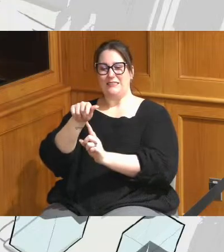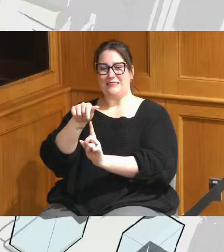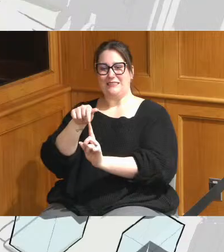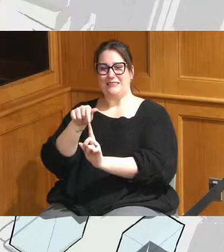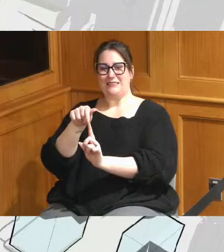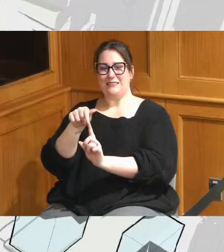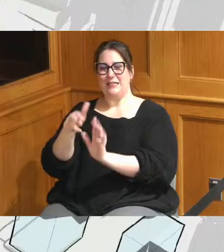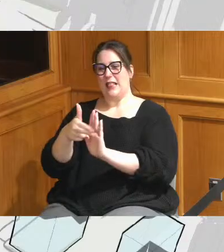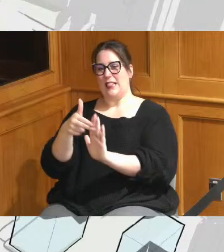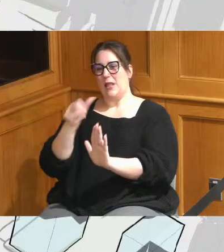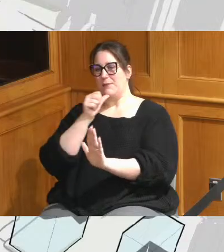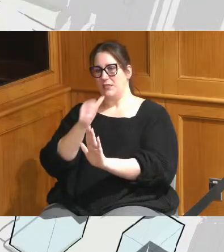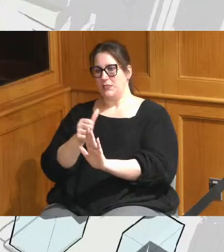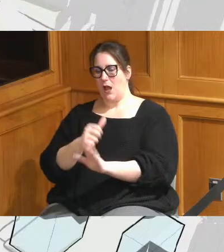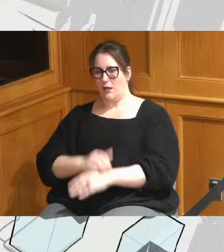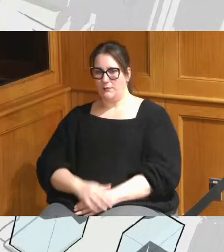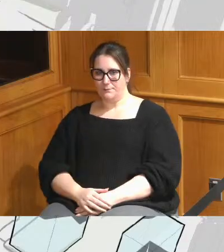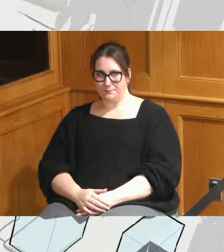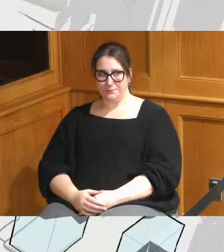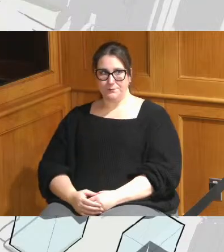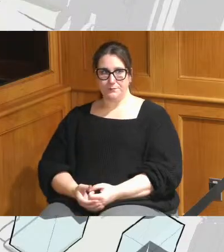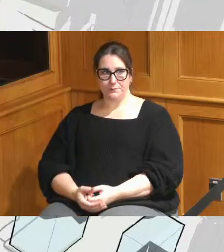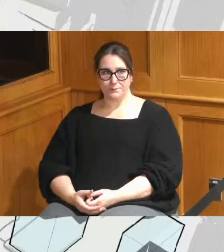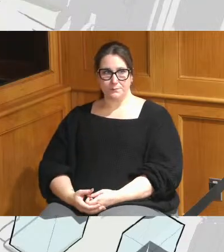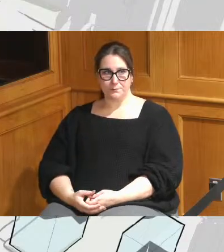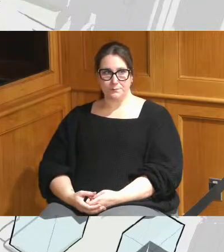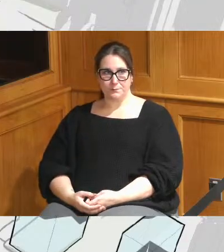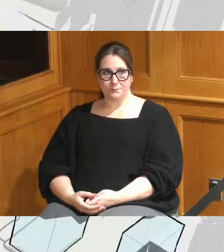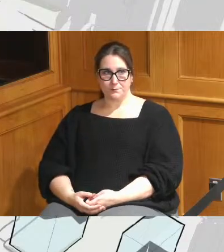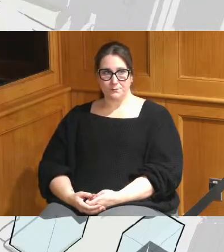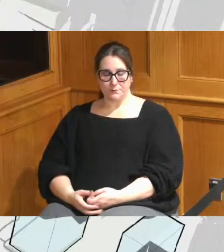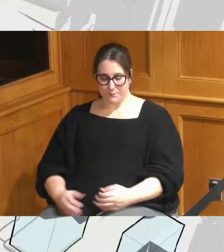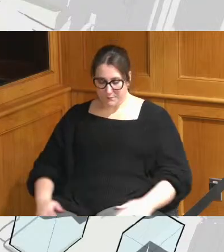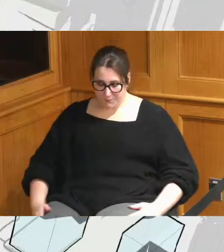the sequence of a pedestrian walking from the race street level street level down to